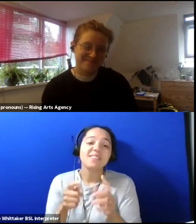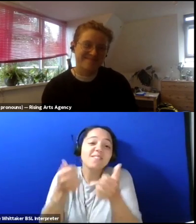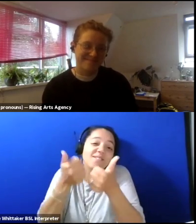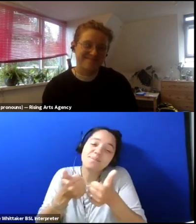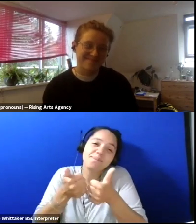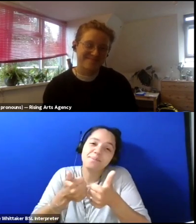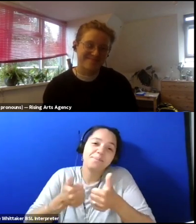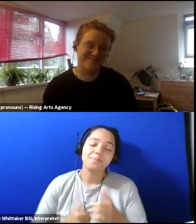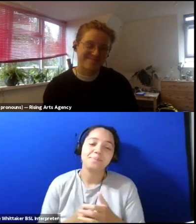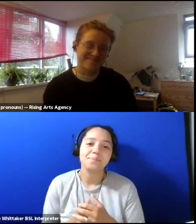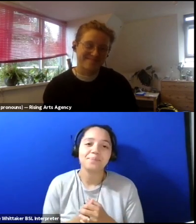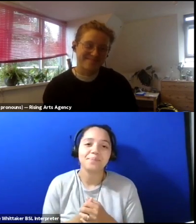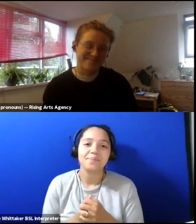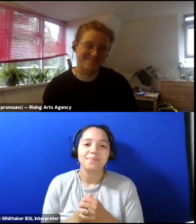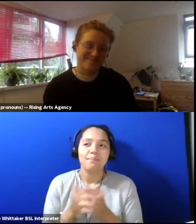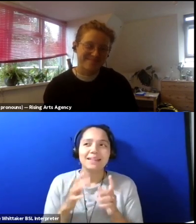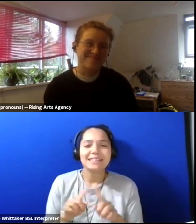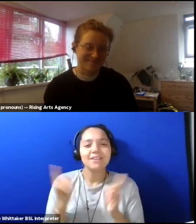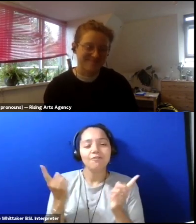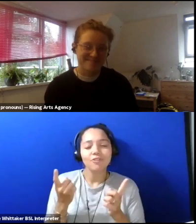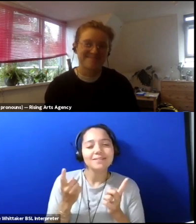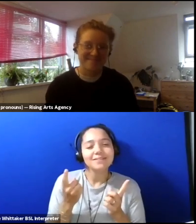It's different tactics.